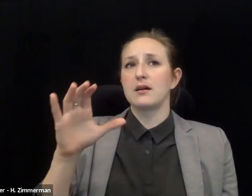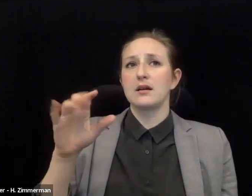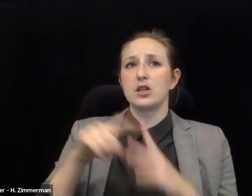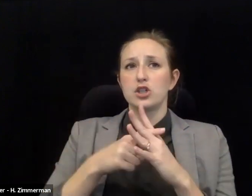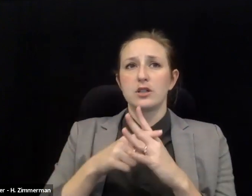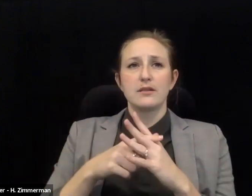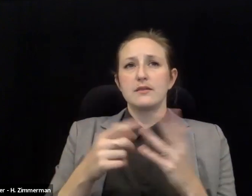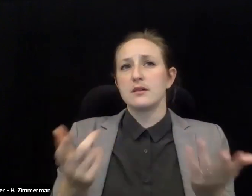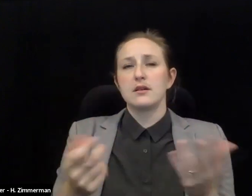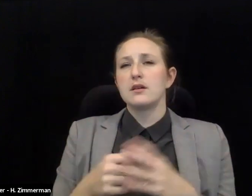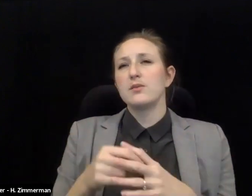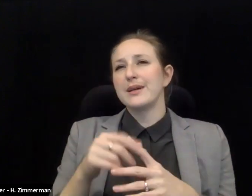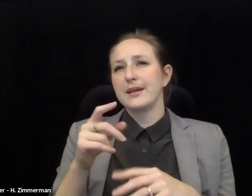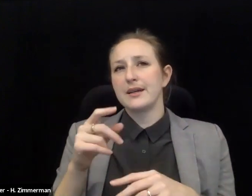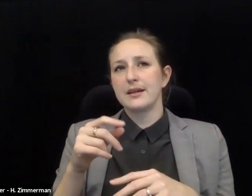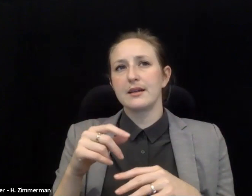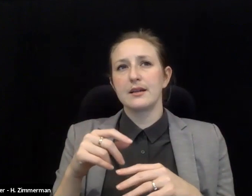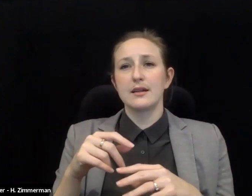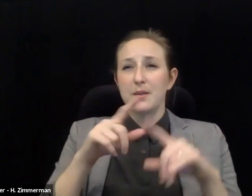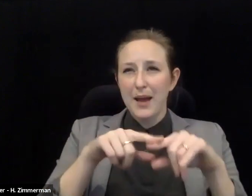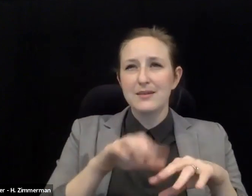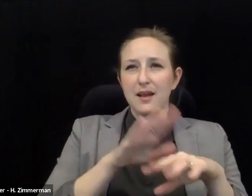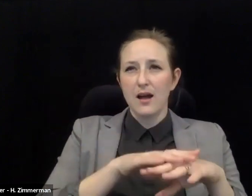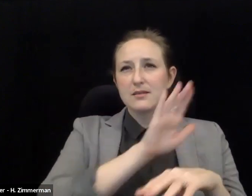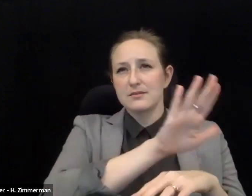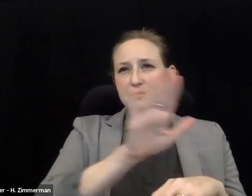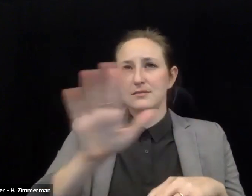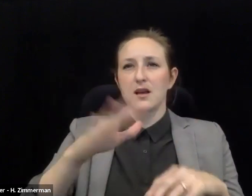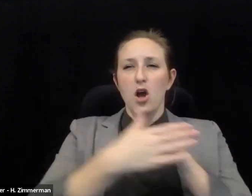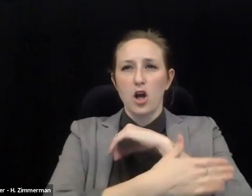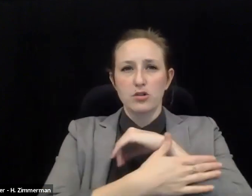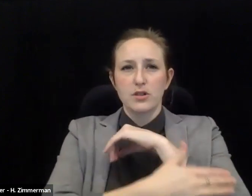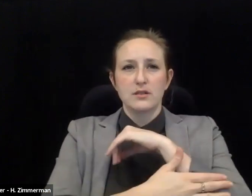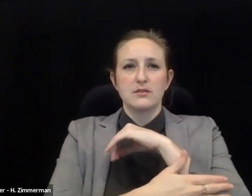synchronous. So I think it really depends on where on your